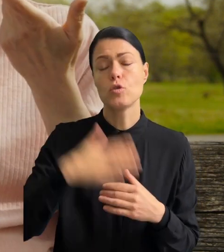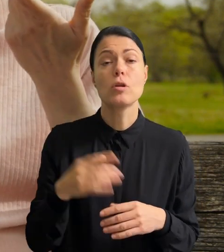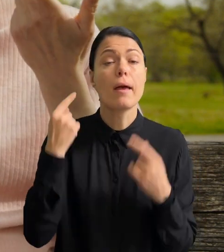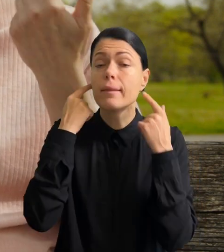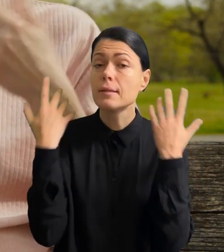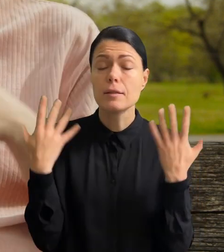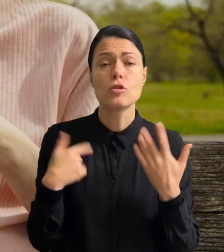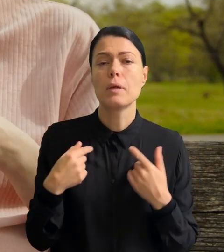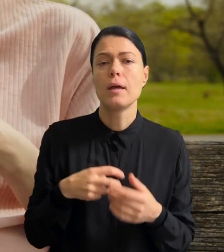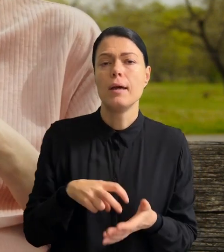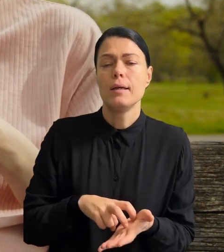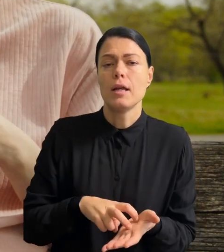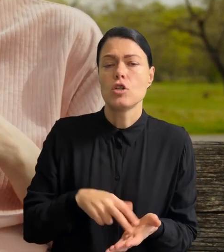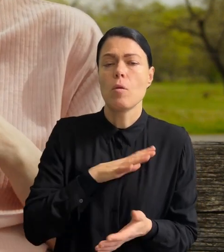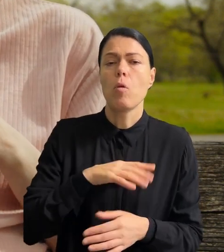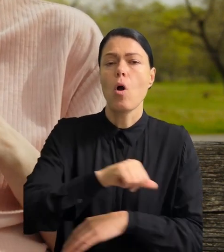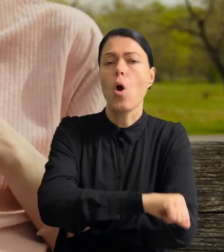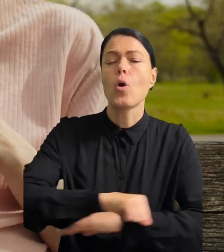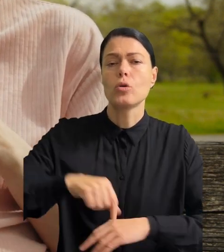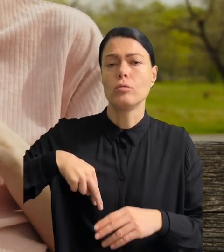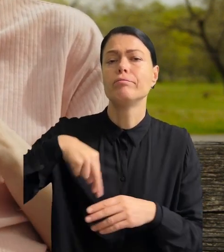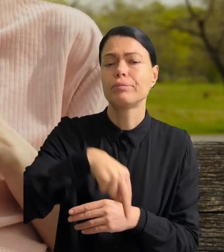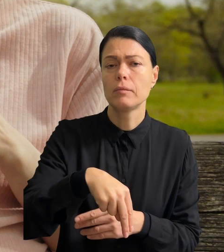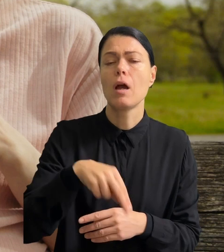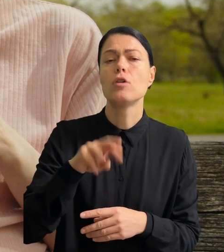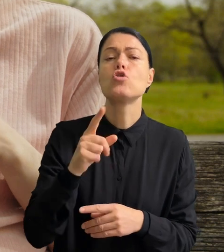I was even afraid to cross the border because I...